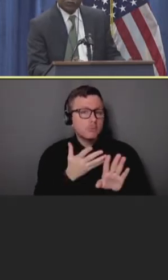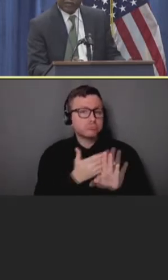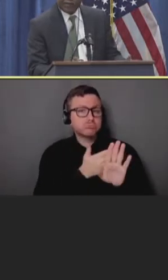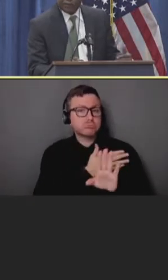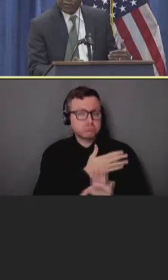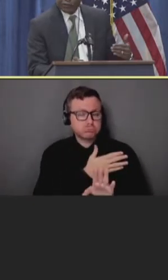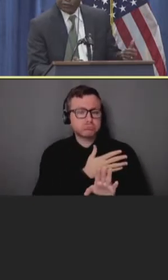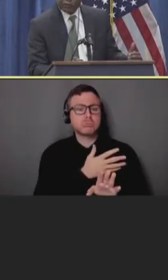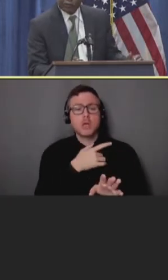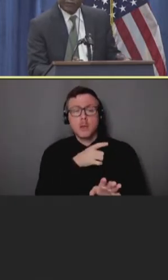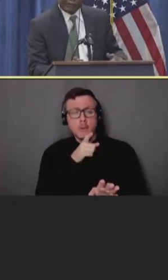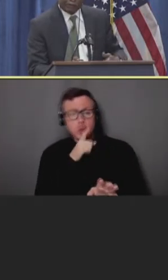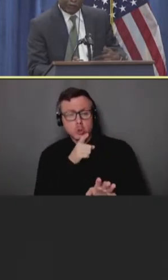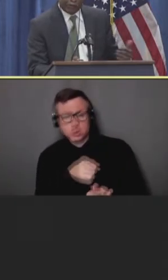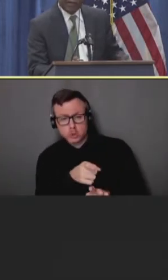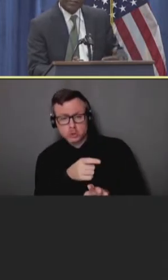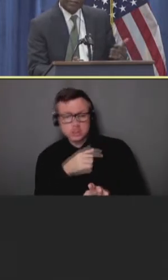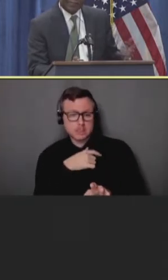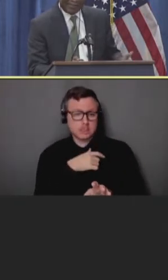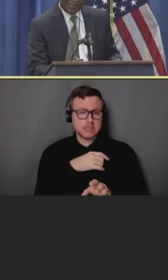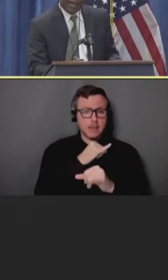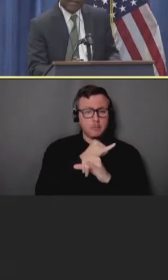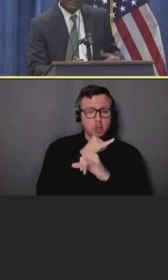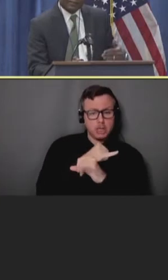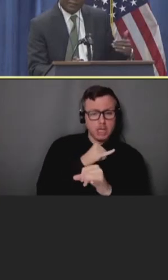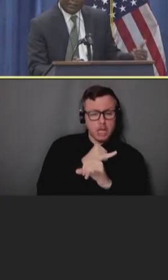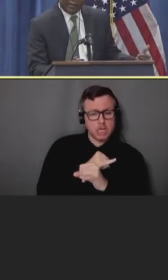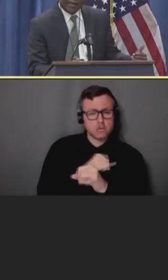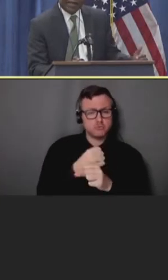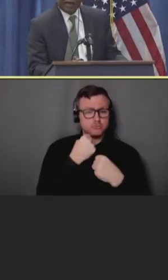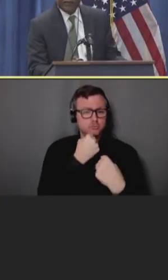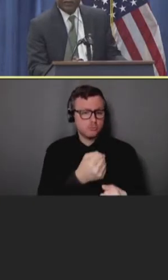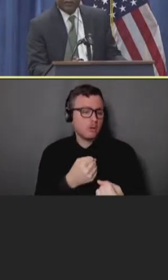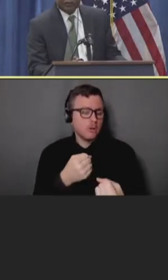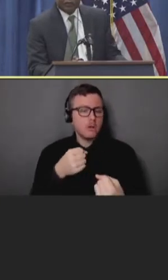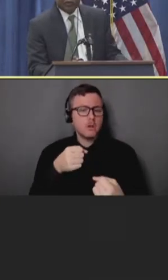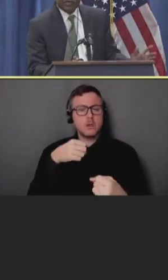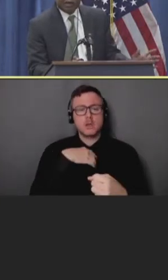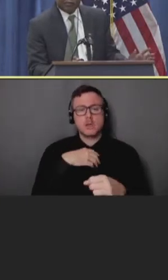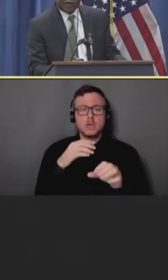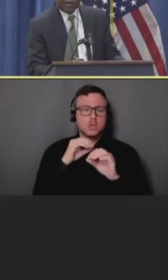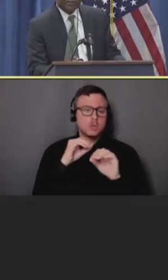we had to make sure that they were immunologically intact; that they did not have immune compromised